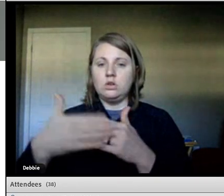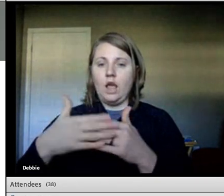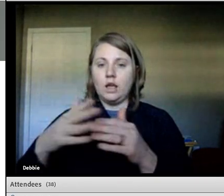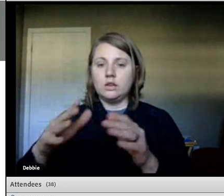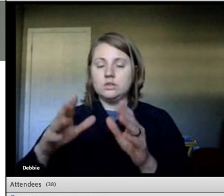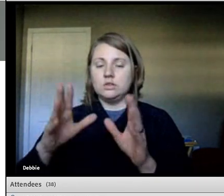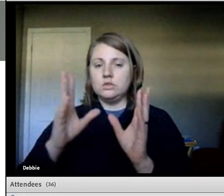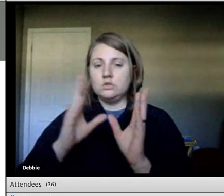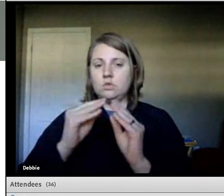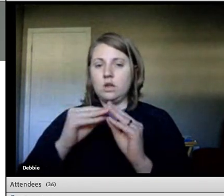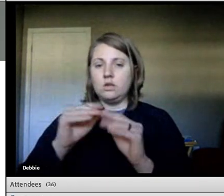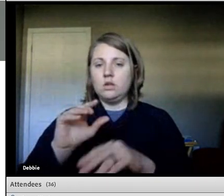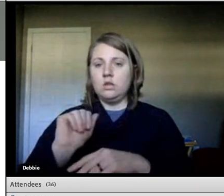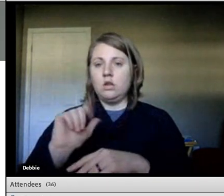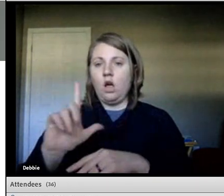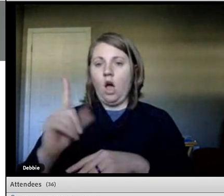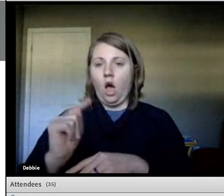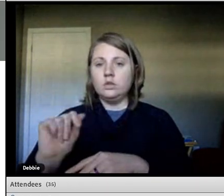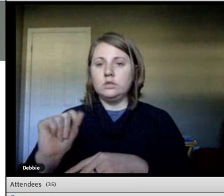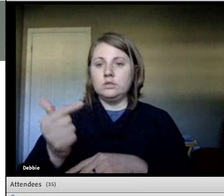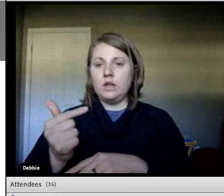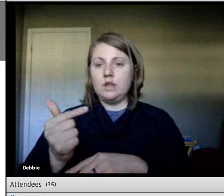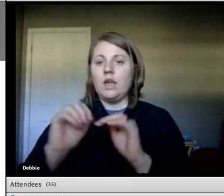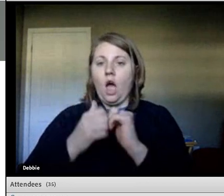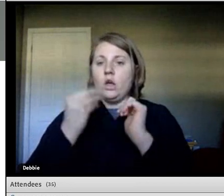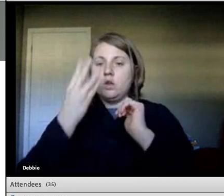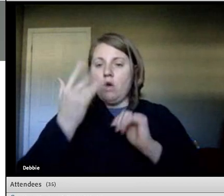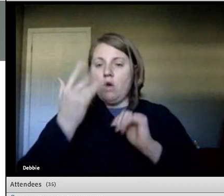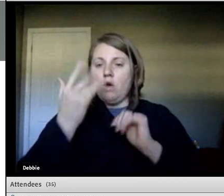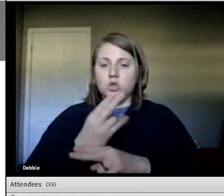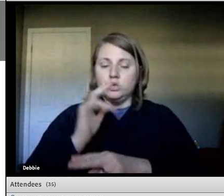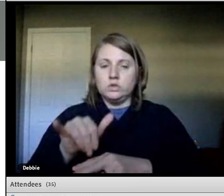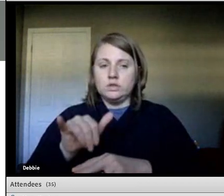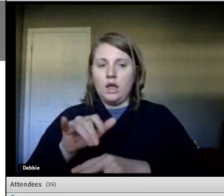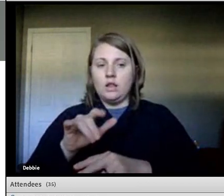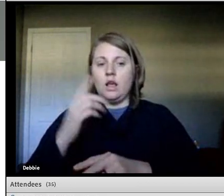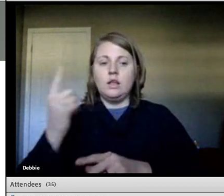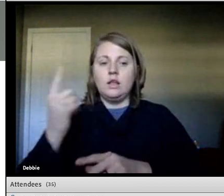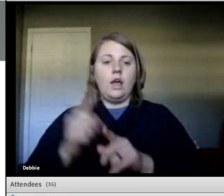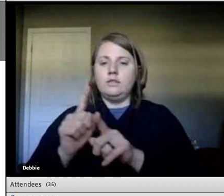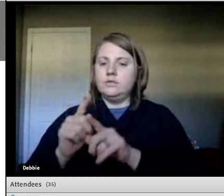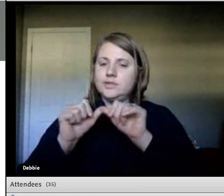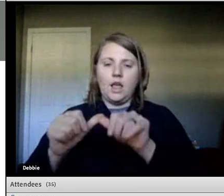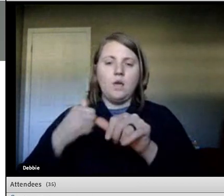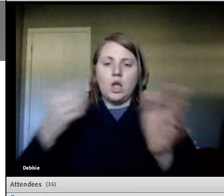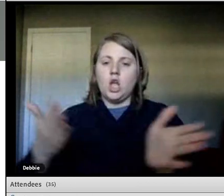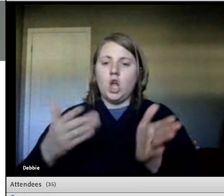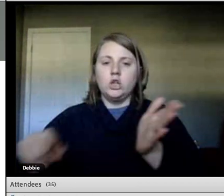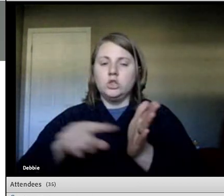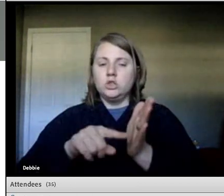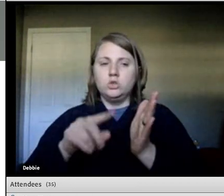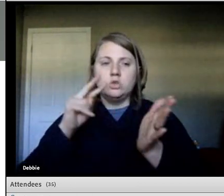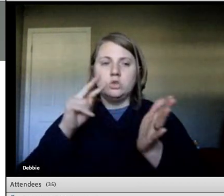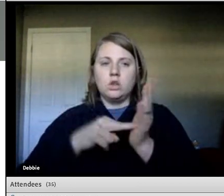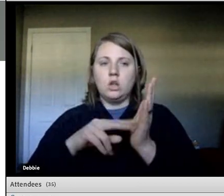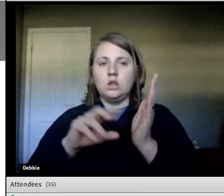As always, we encourage you to keep an eye on the SWFLN CE calendar, SWFLN's Facebook page or your message from the LISR.